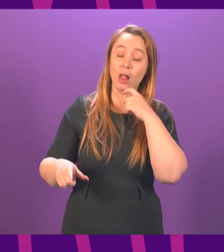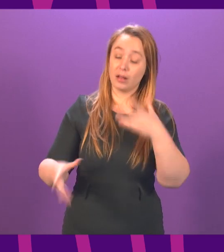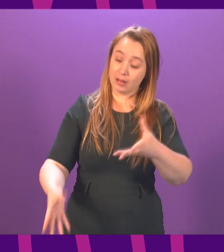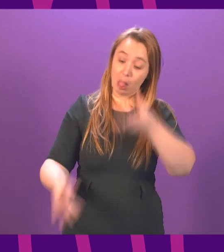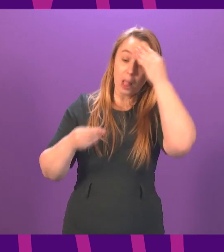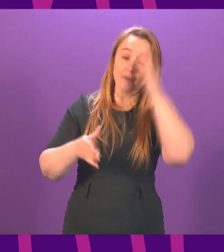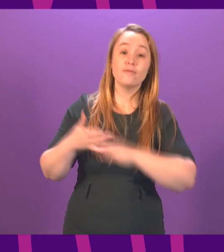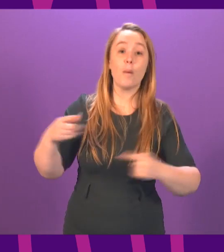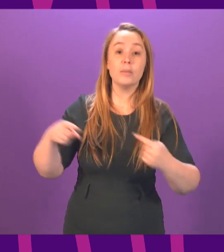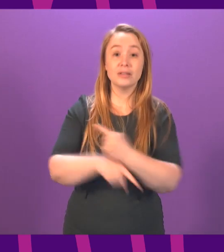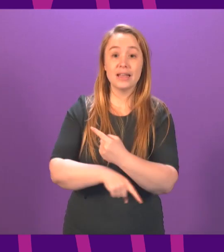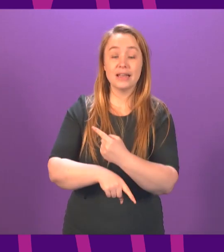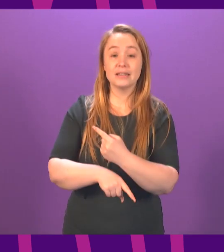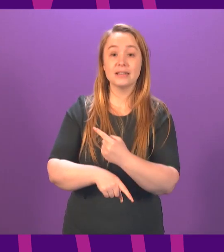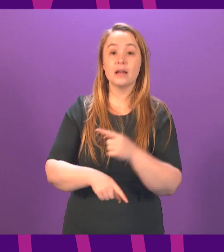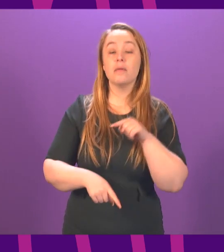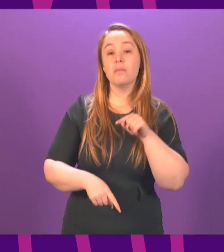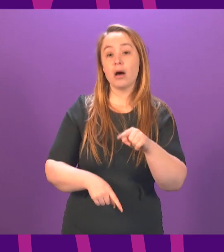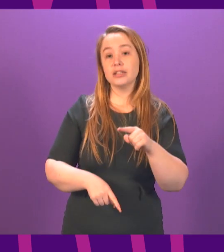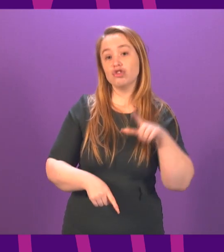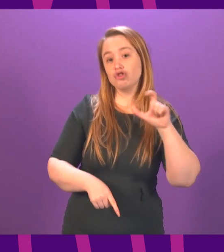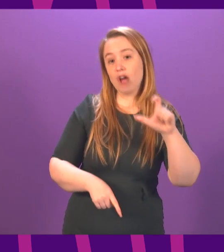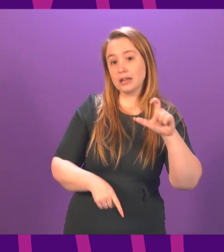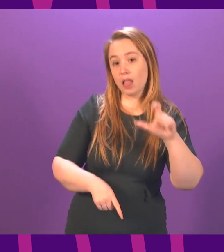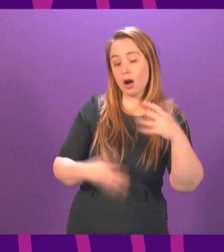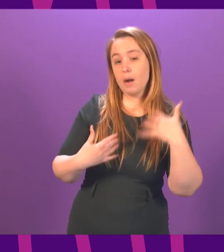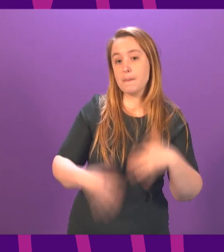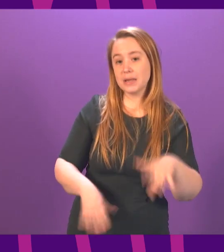was caused by the chancellor saying that the furlough scheme was going to be stopped